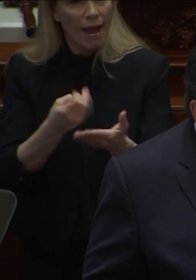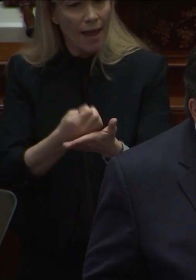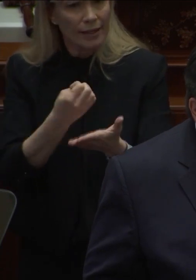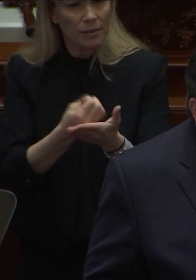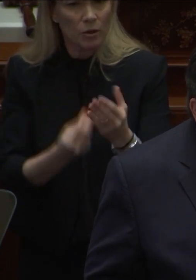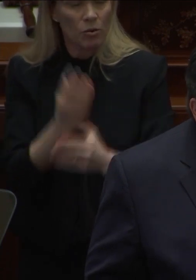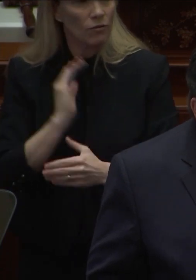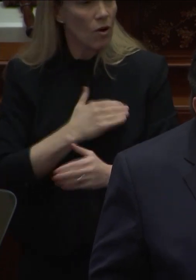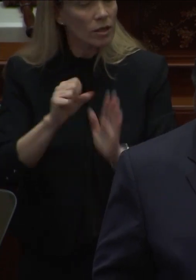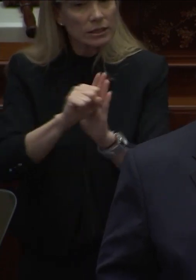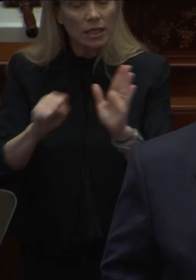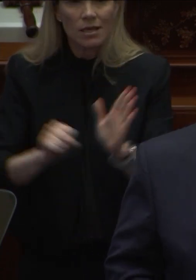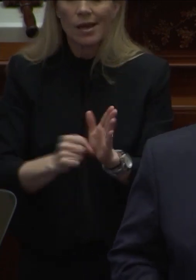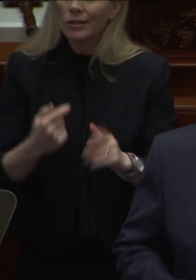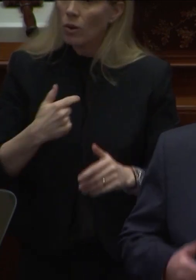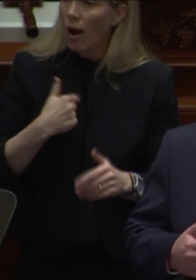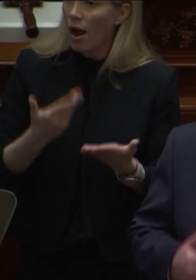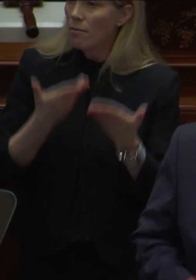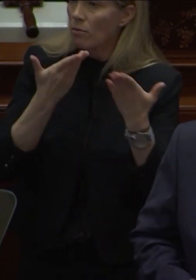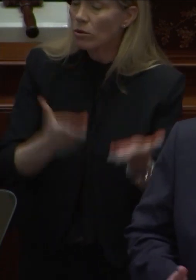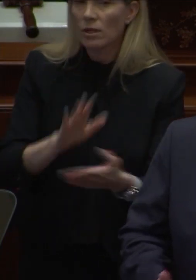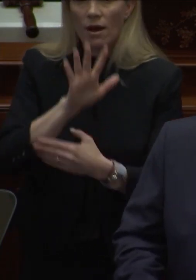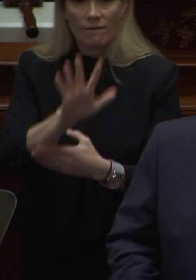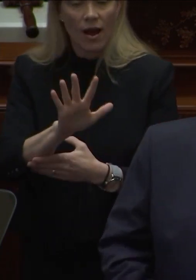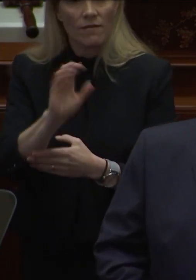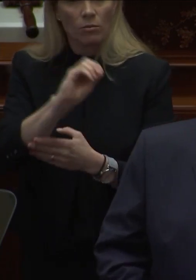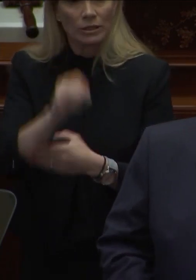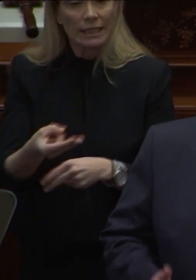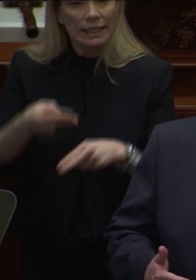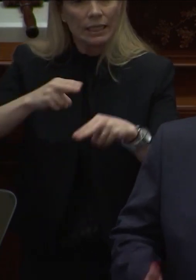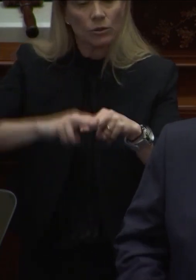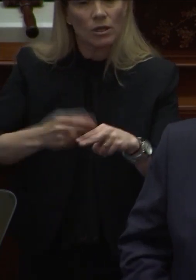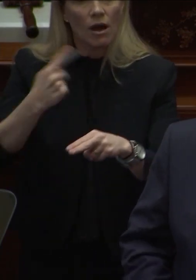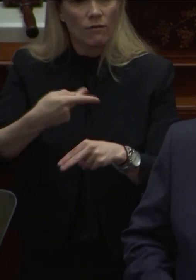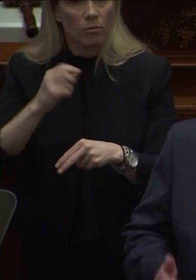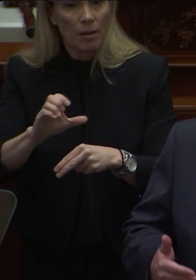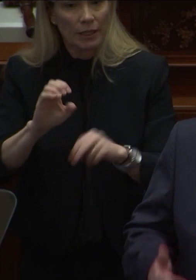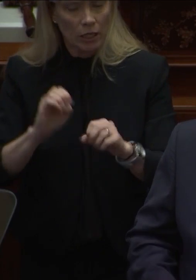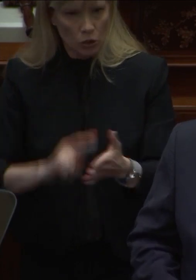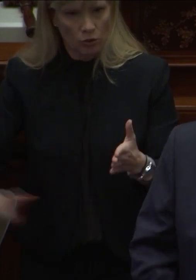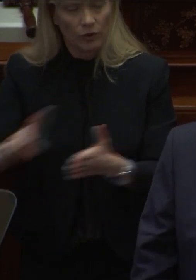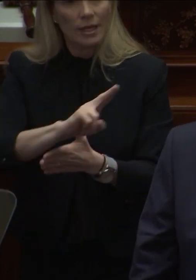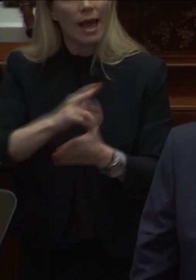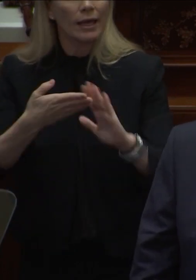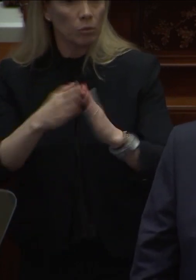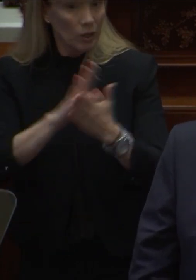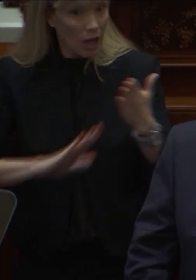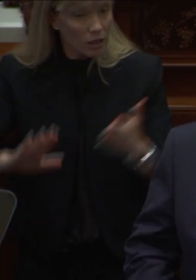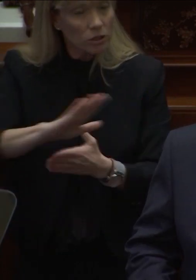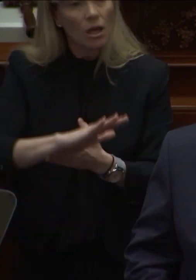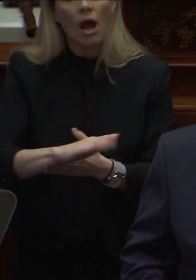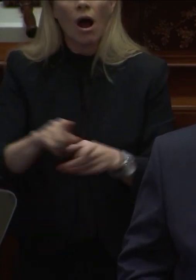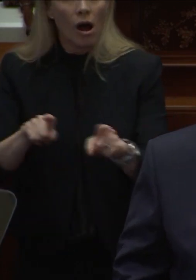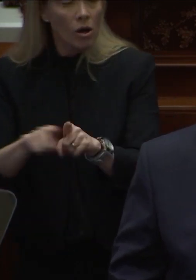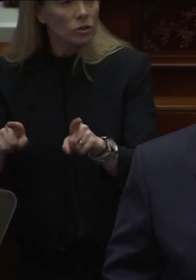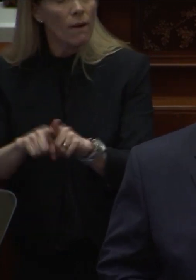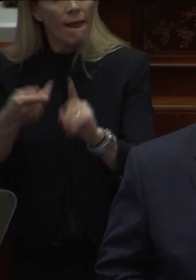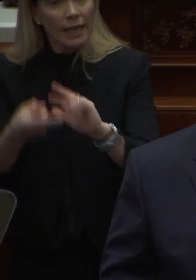PARAMOUNT INVESTMENT IN NEAR TERM ECONOMIC GROWTH FOR OUR STATE. SO I'VE PROPOSE A 5% INCREASE